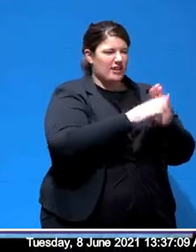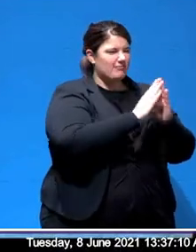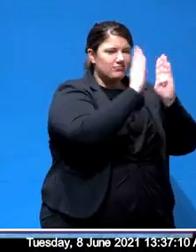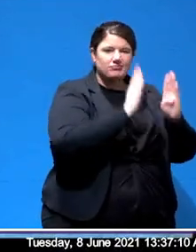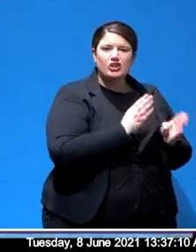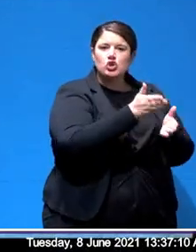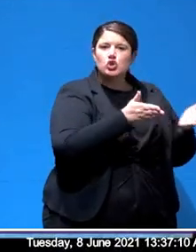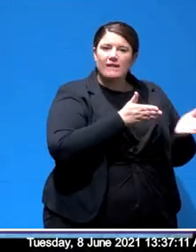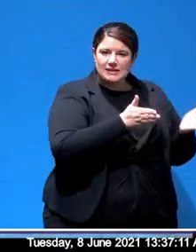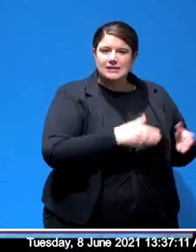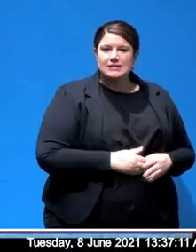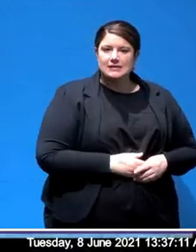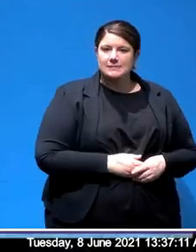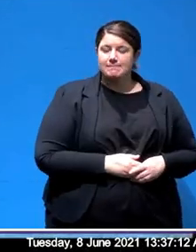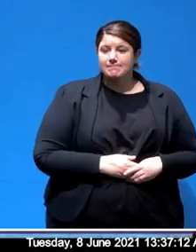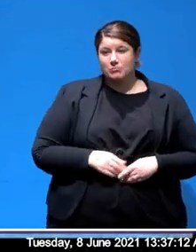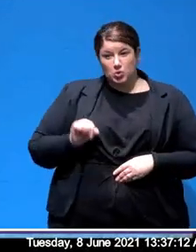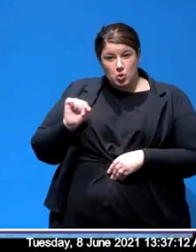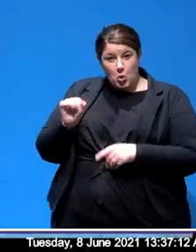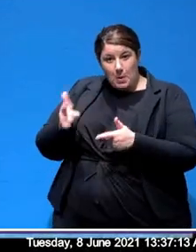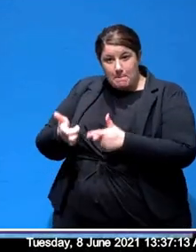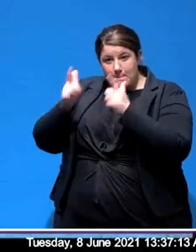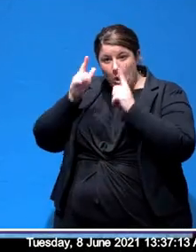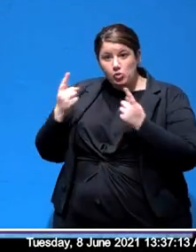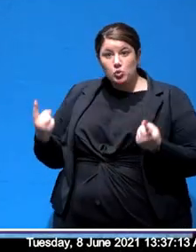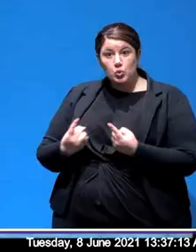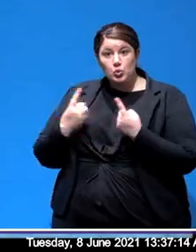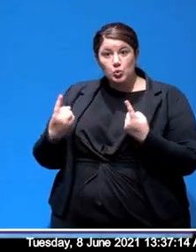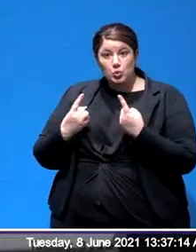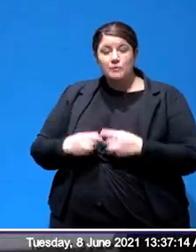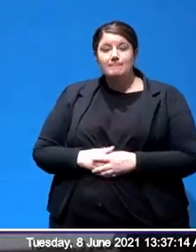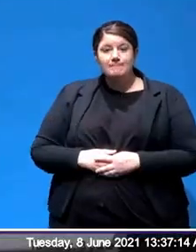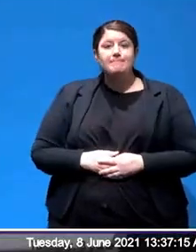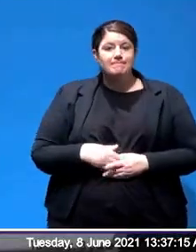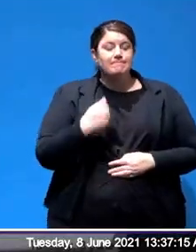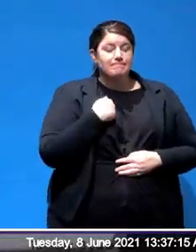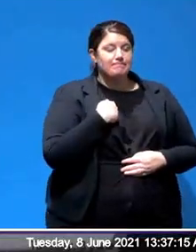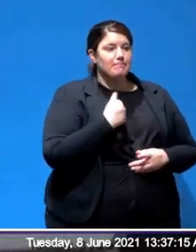Who do you report to? I report to Mr Mark Perry, Assistant Director.